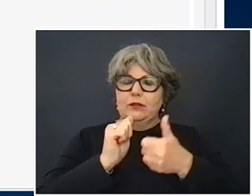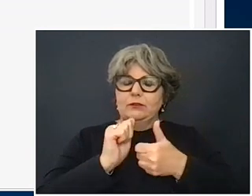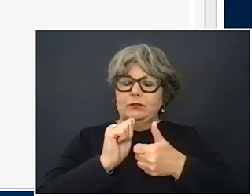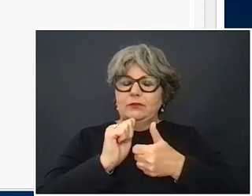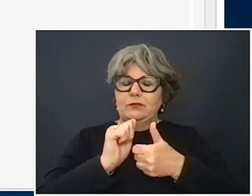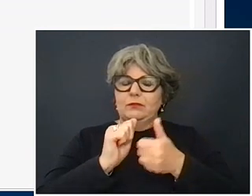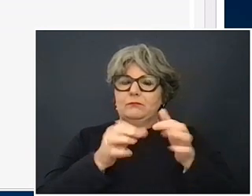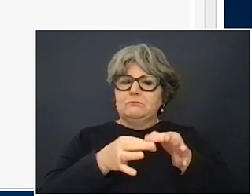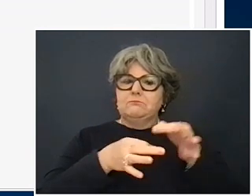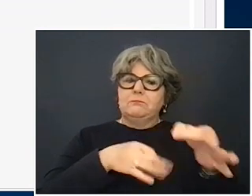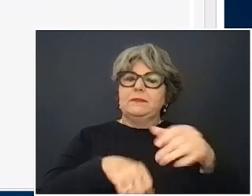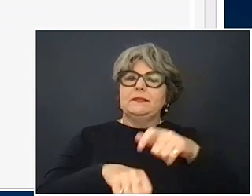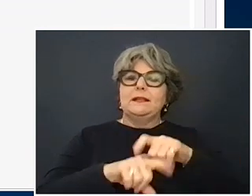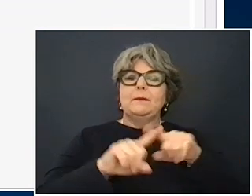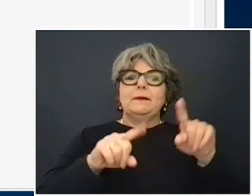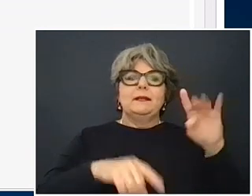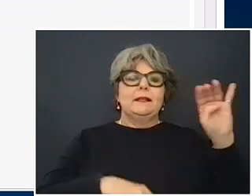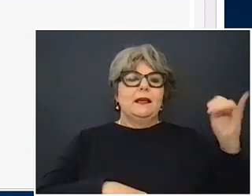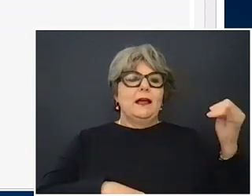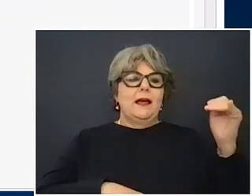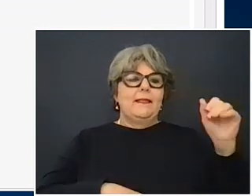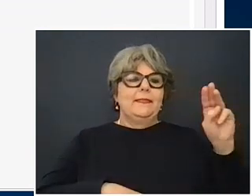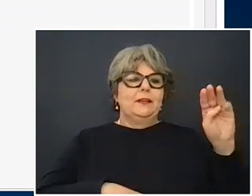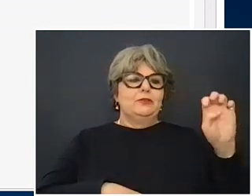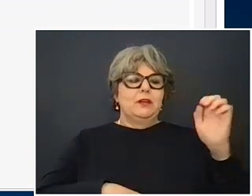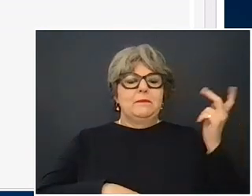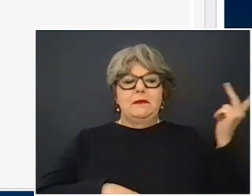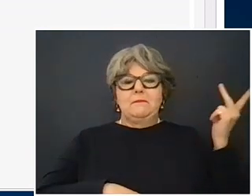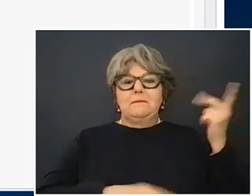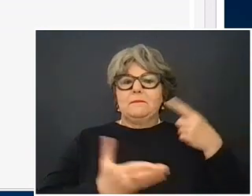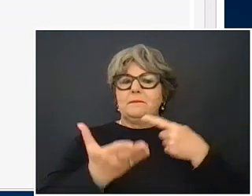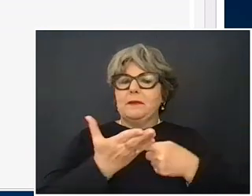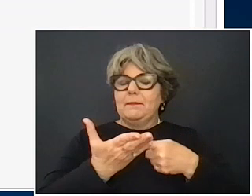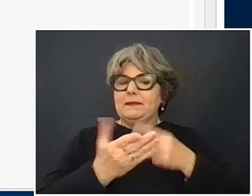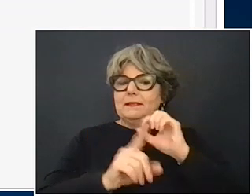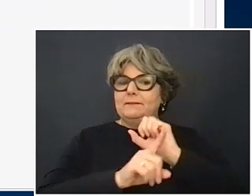But I think Jamie and I had a discussion. There could be some instances where an